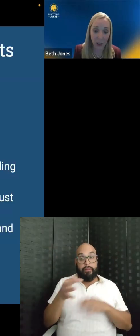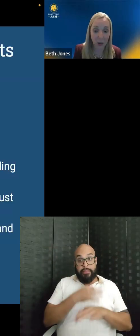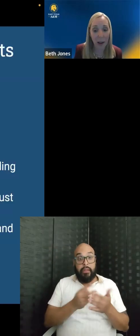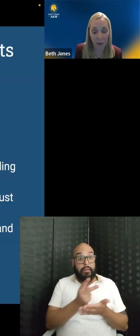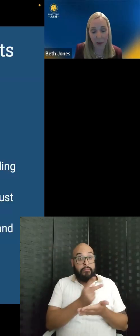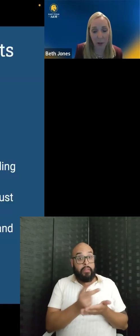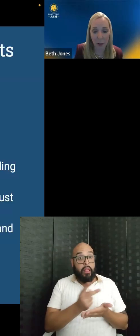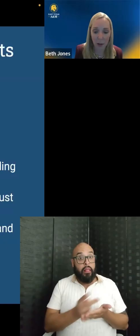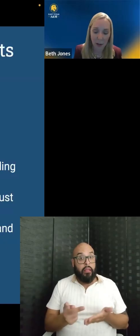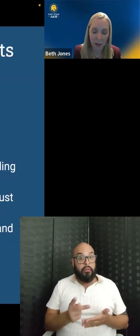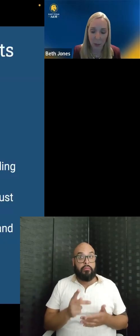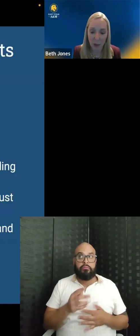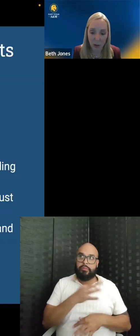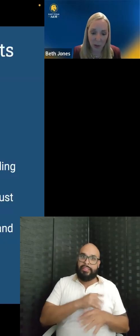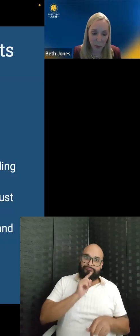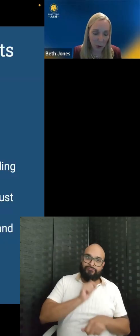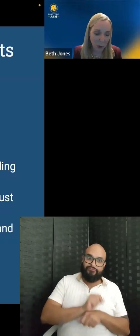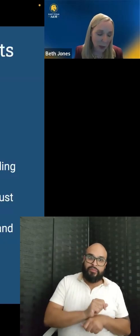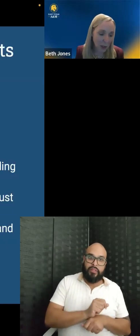really try and fail. It's more socially appropriate.